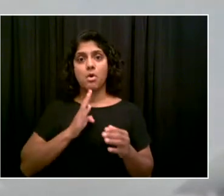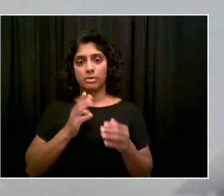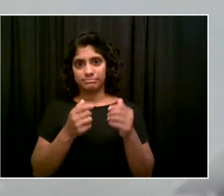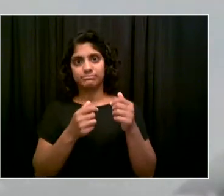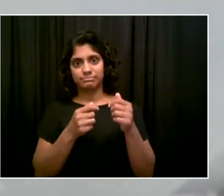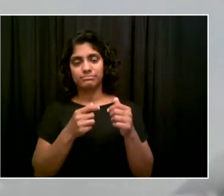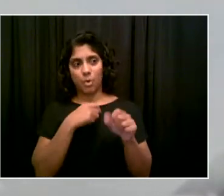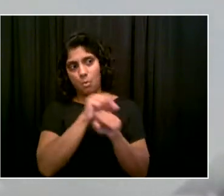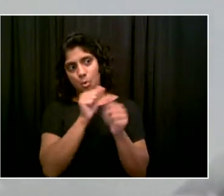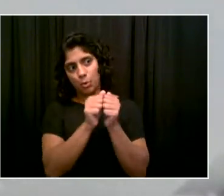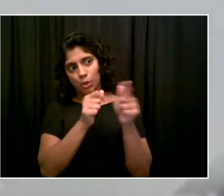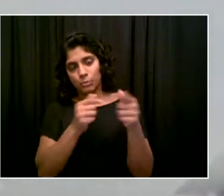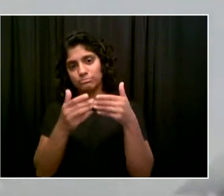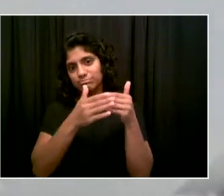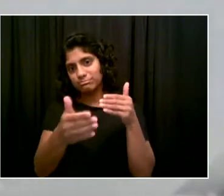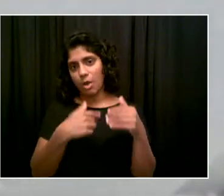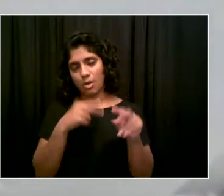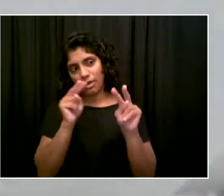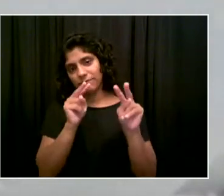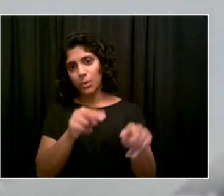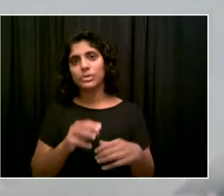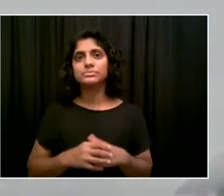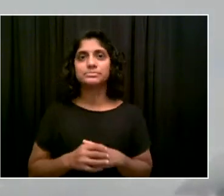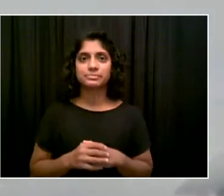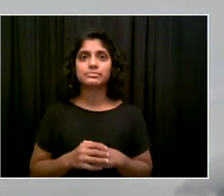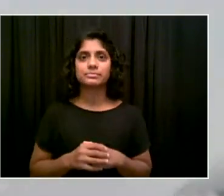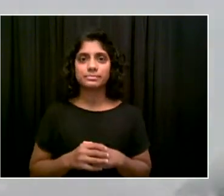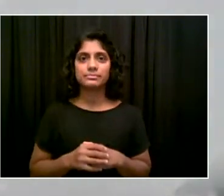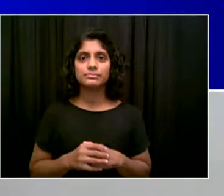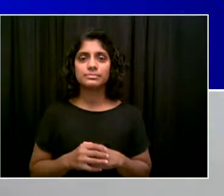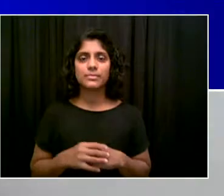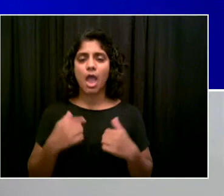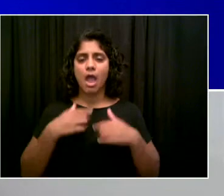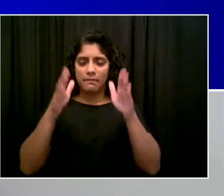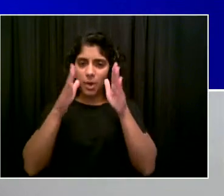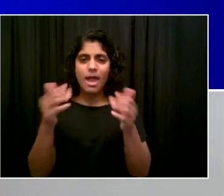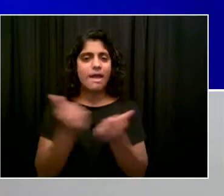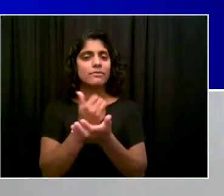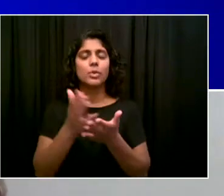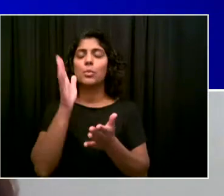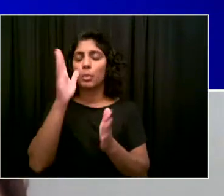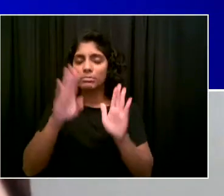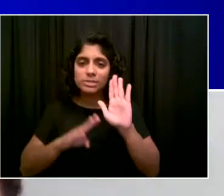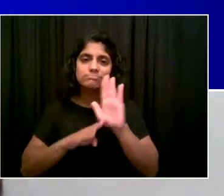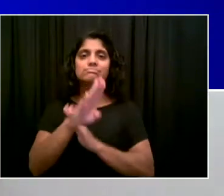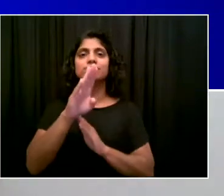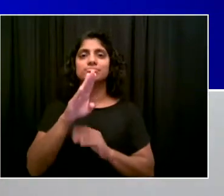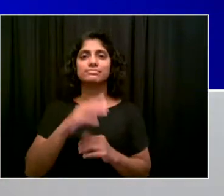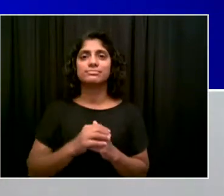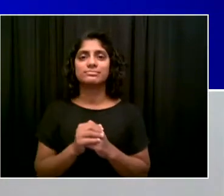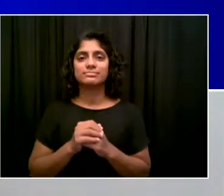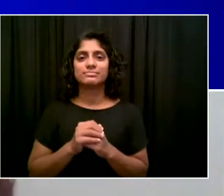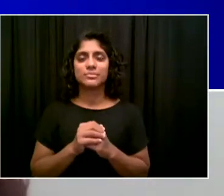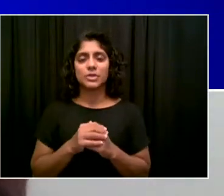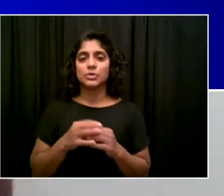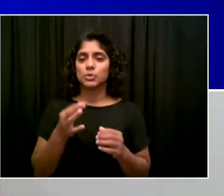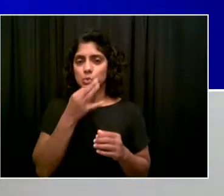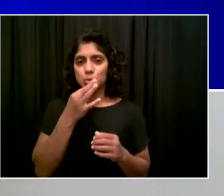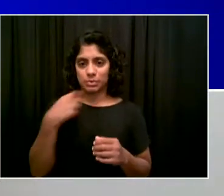WE LOOK FORWARD TO CHAMPION PROGESRS, AS THE MAYOR SAID